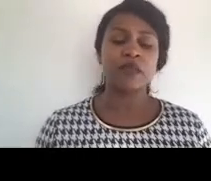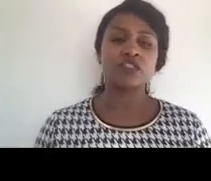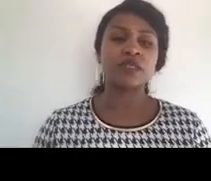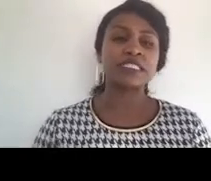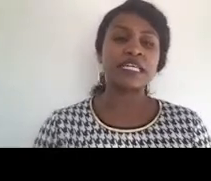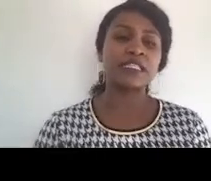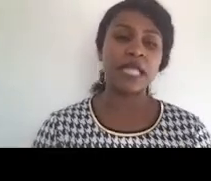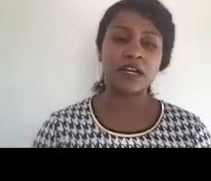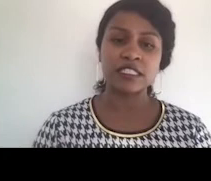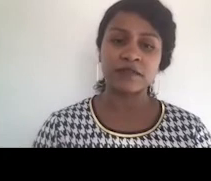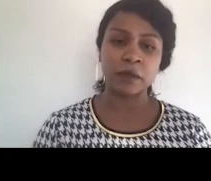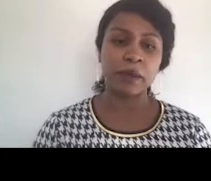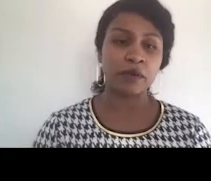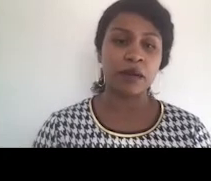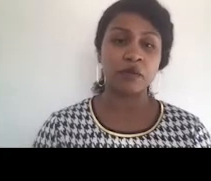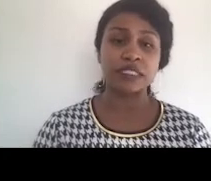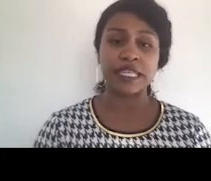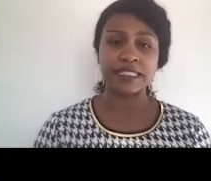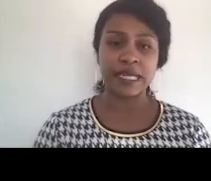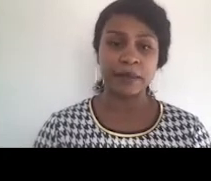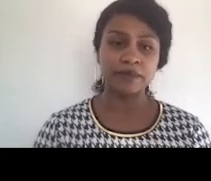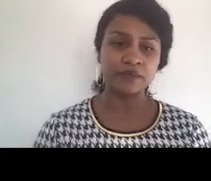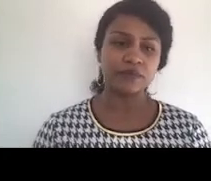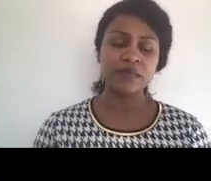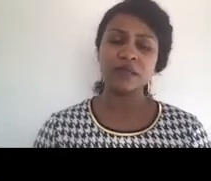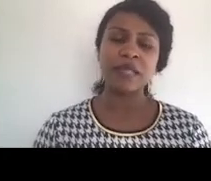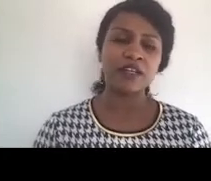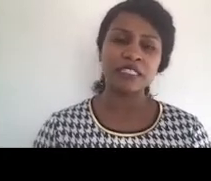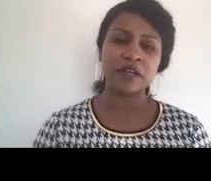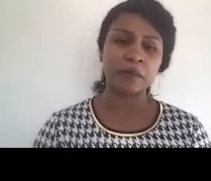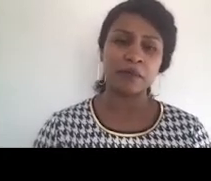So we decided the Black Arts Development Program was the next step. The Black Arts Development